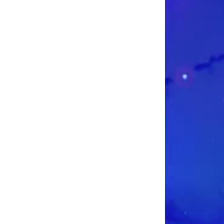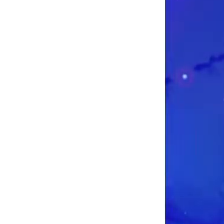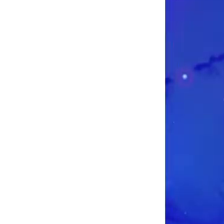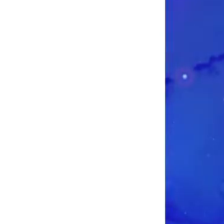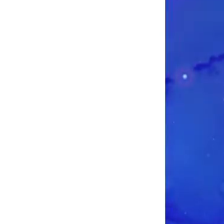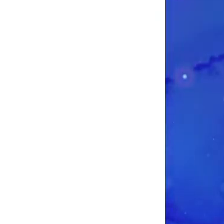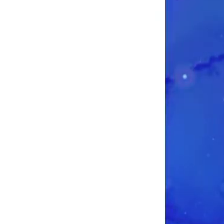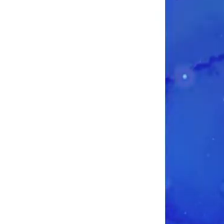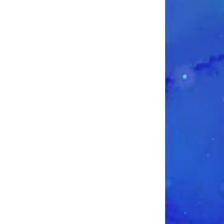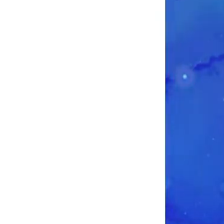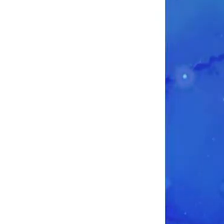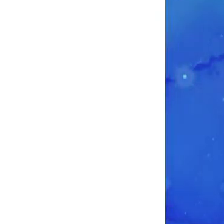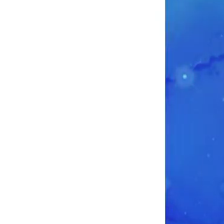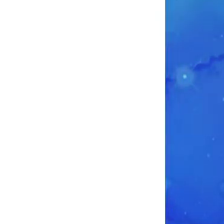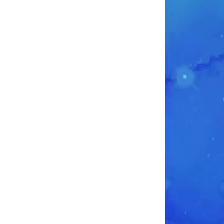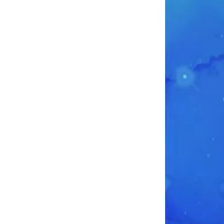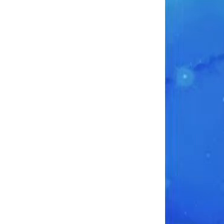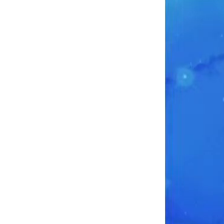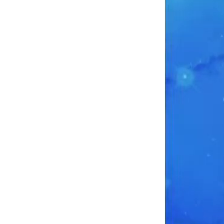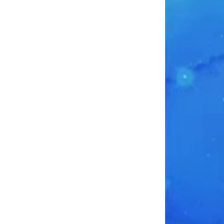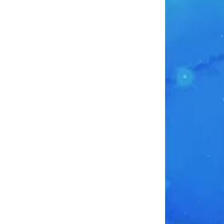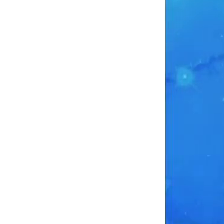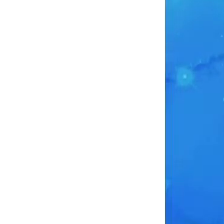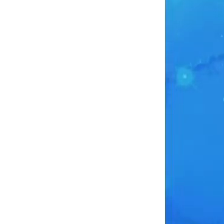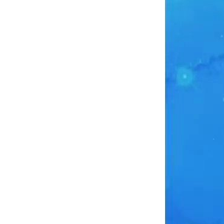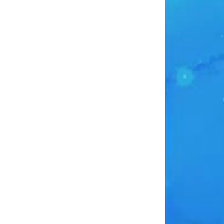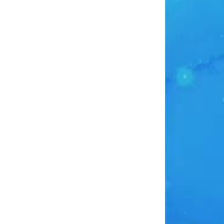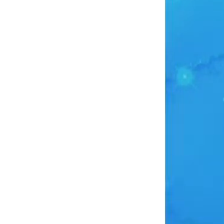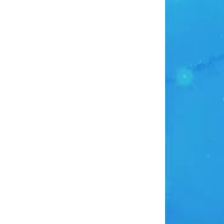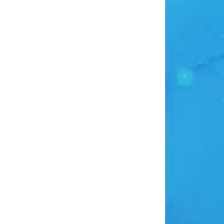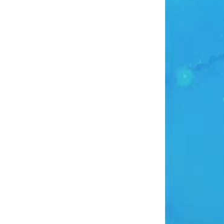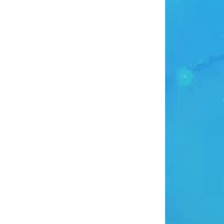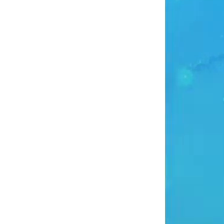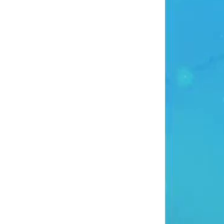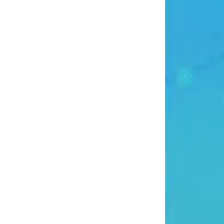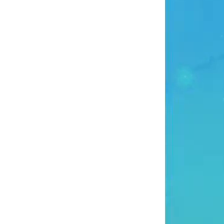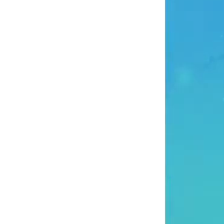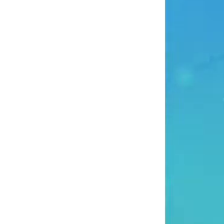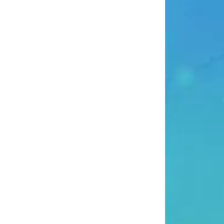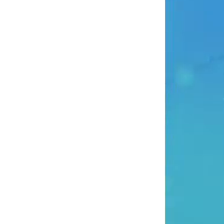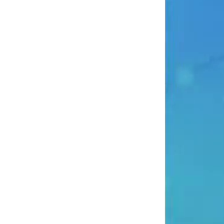to help individuals and families find a vehicle for life's journey whatever the mile marker